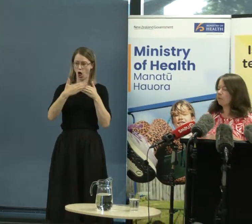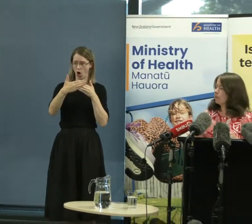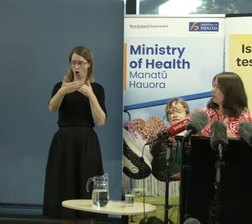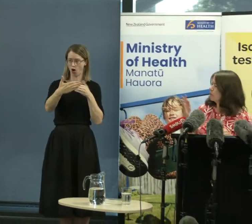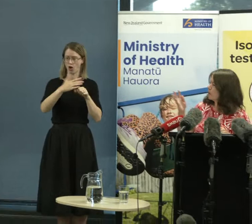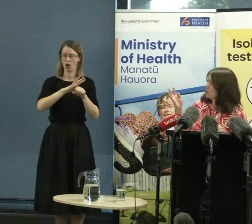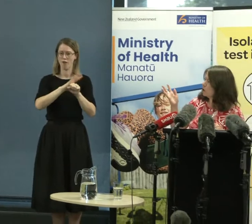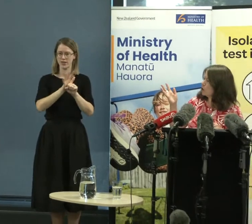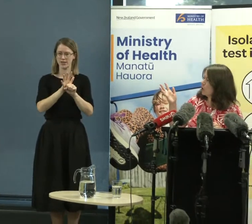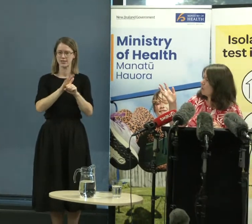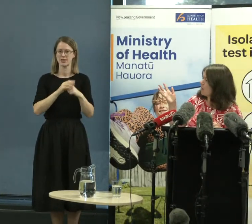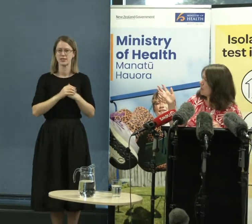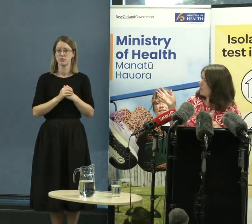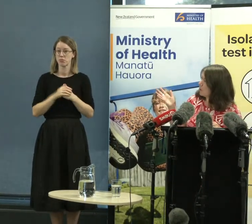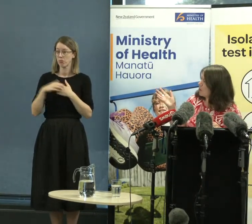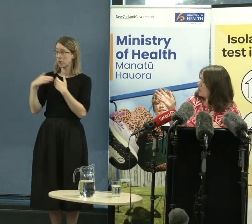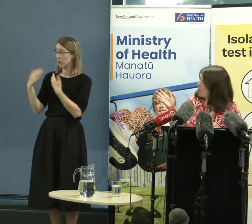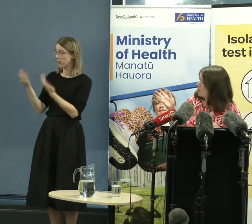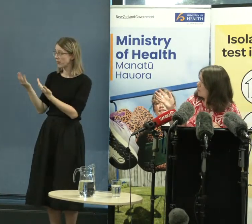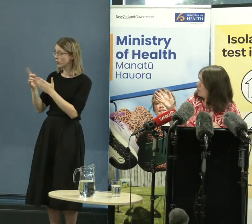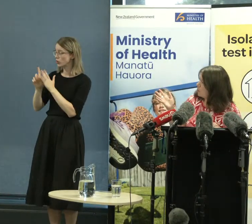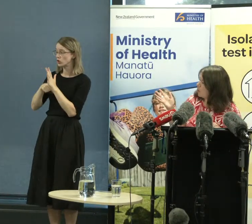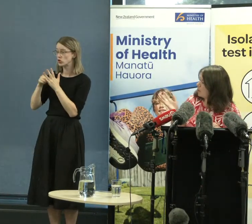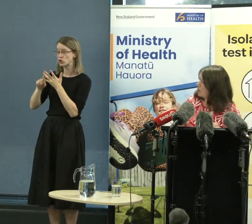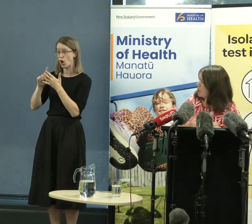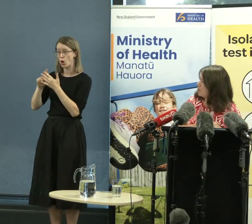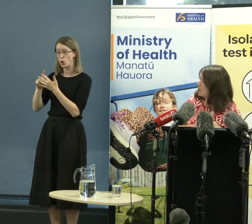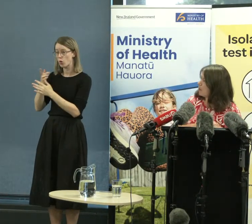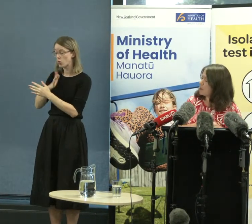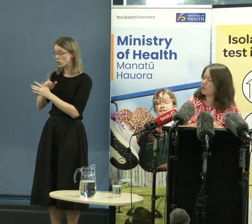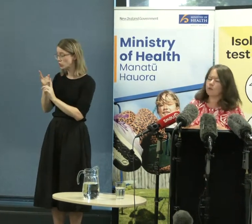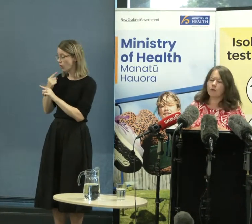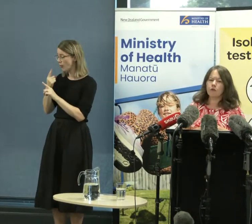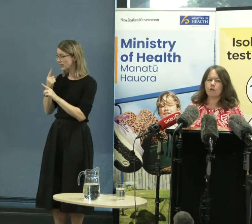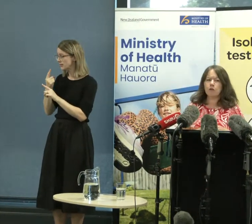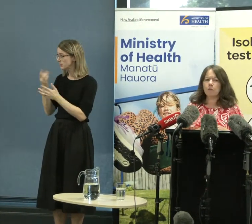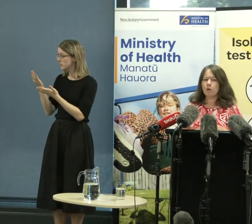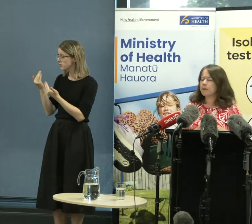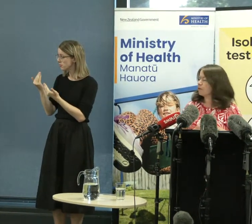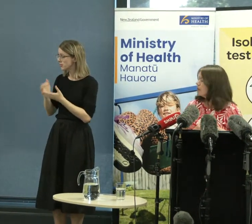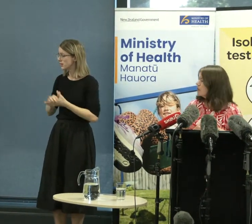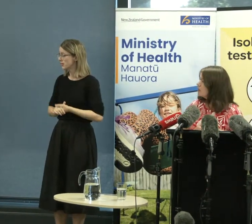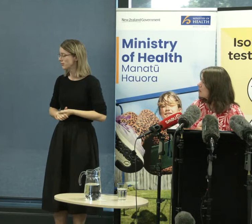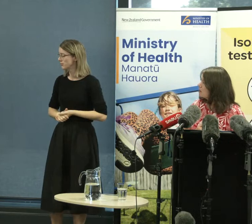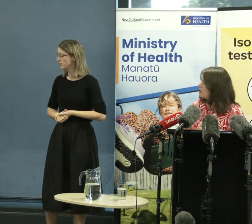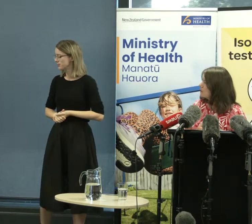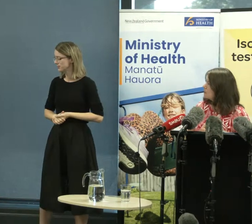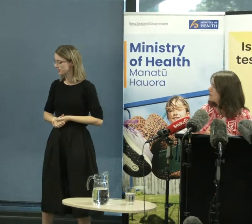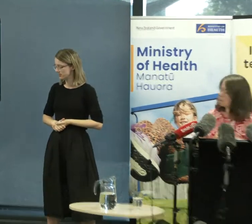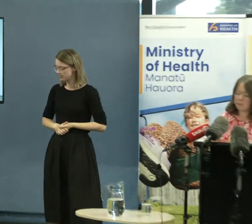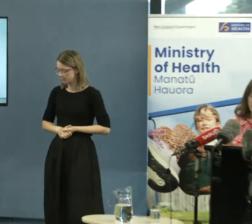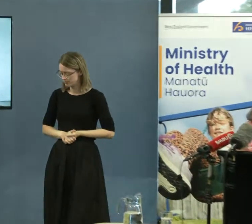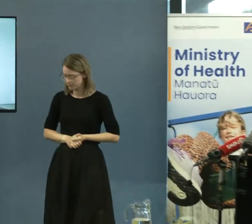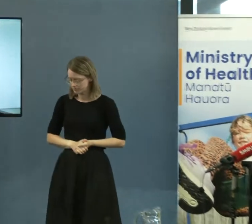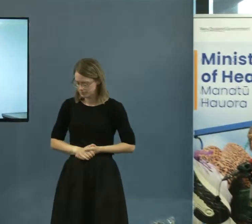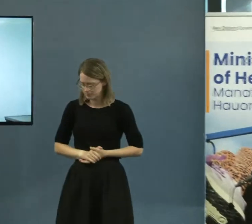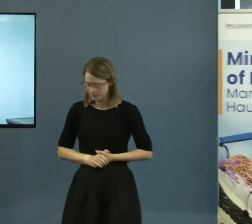about long COVID. Joe that might be something that, from a